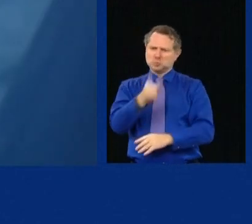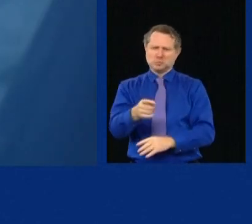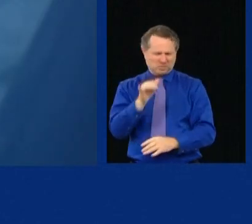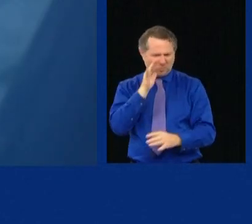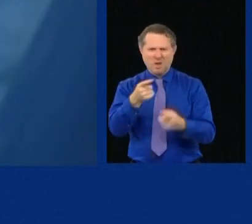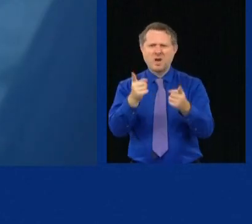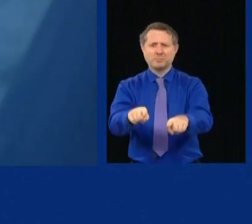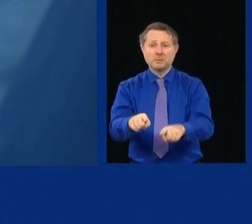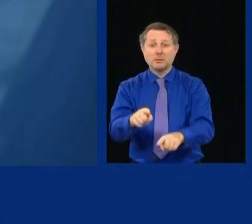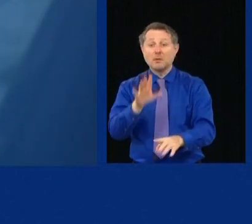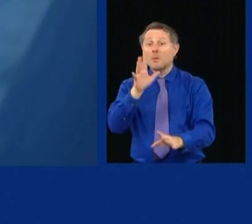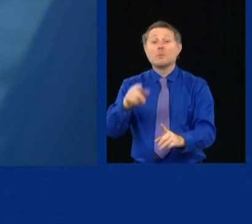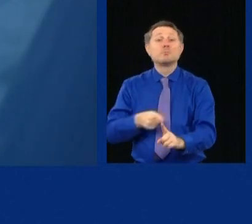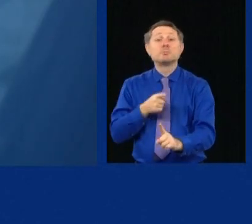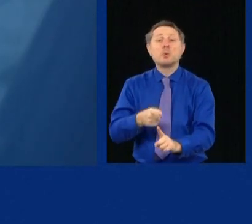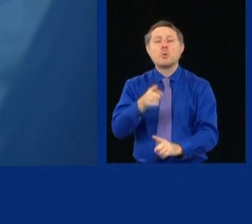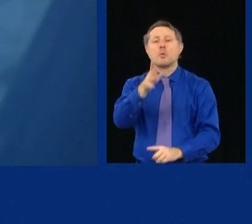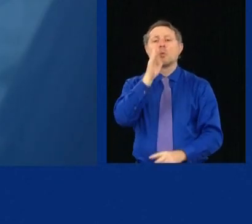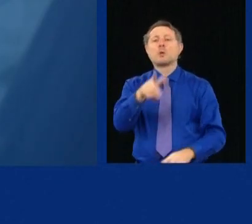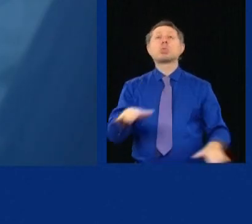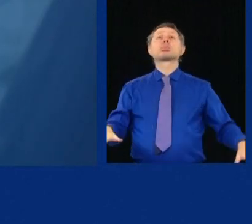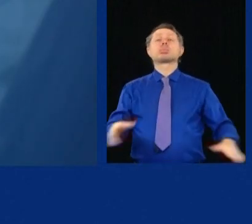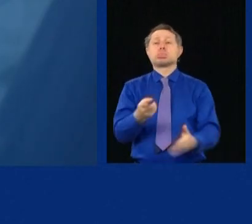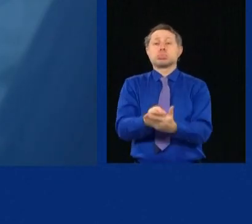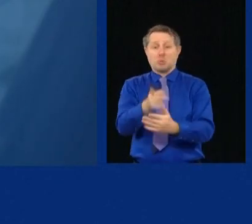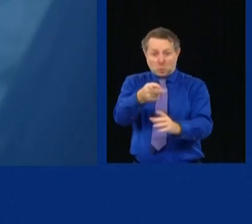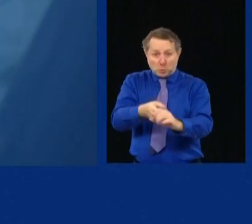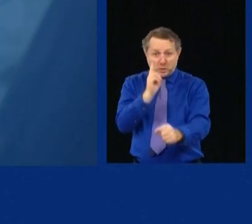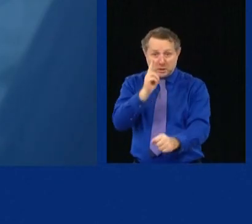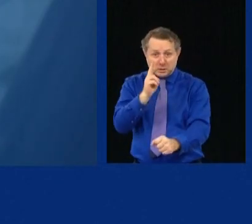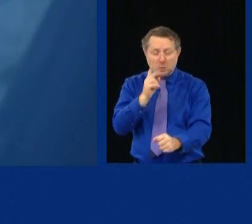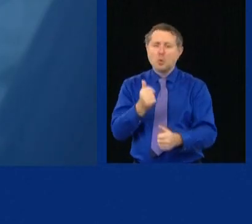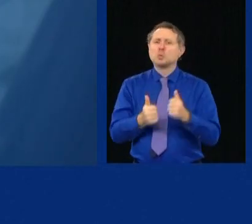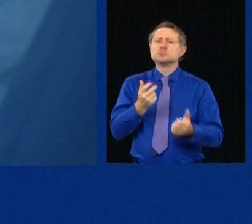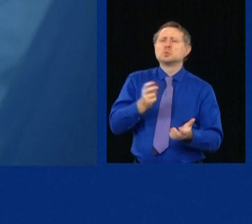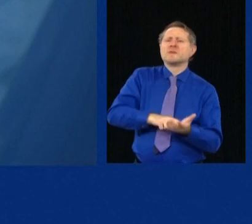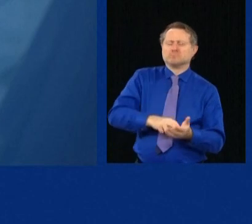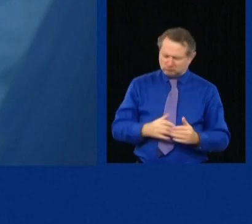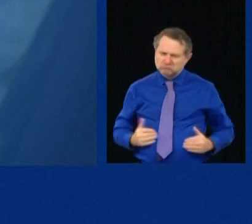END. THAT'S TRUE. BUT DO YOU GET UP AND DO YOU GET